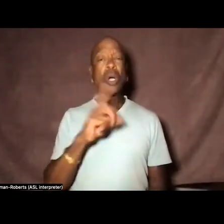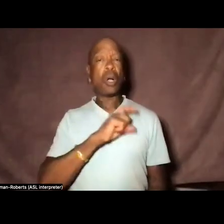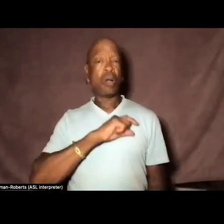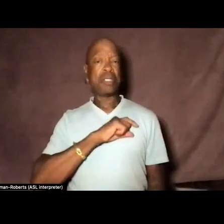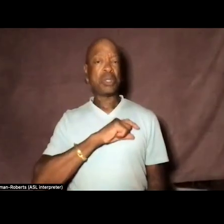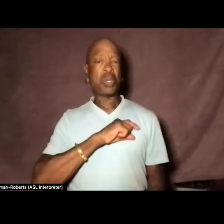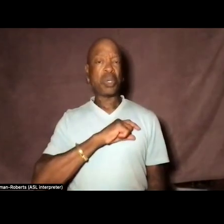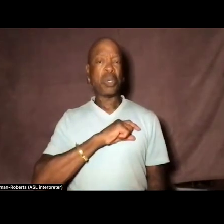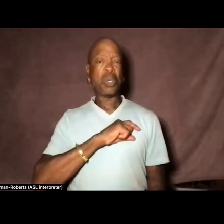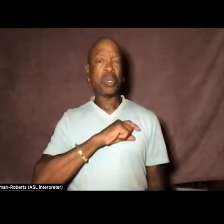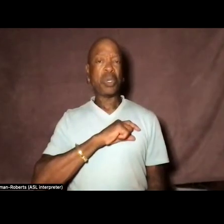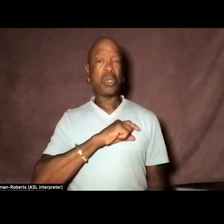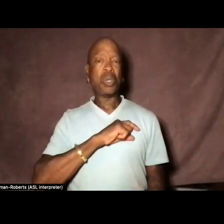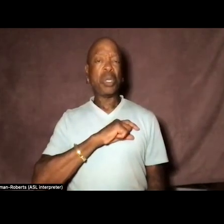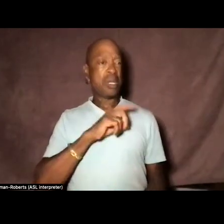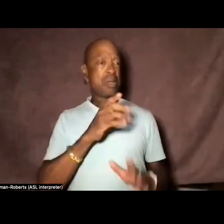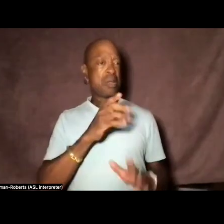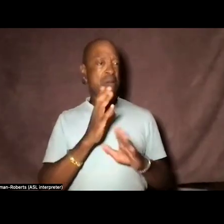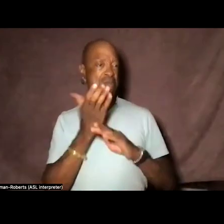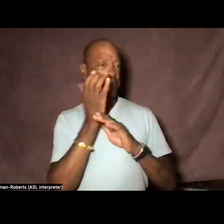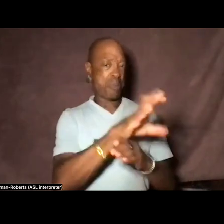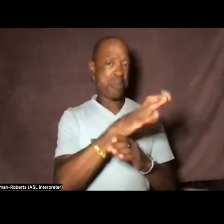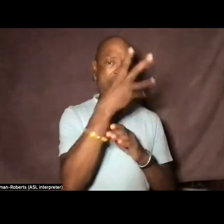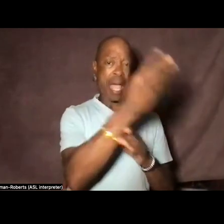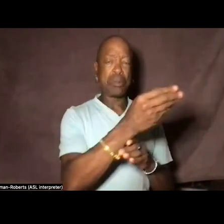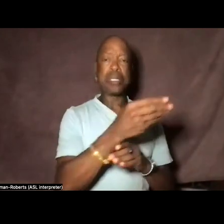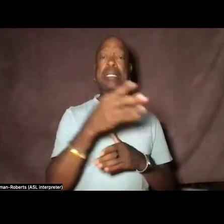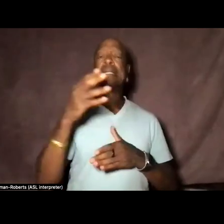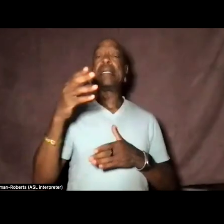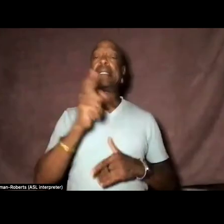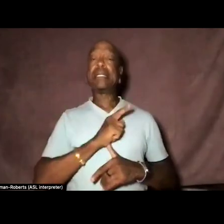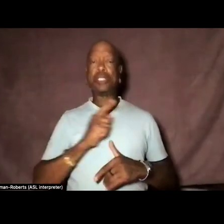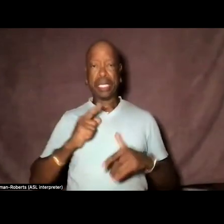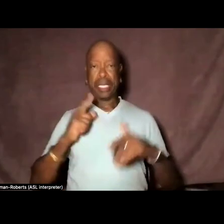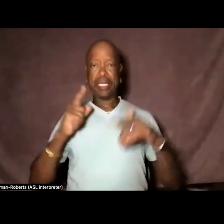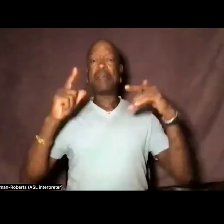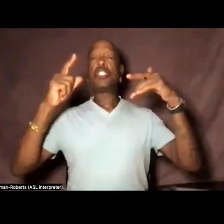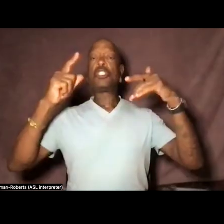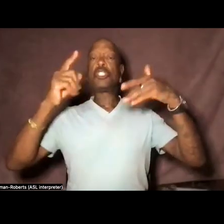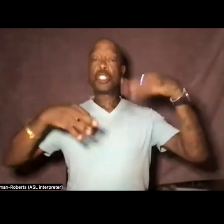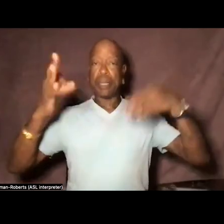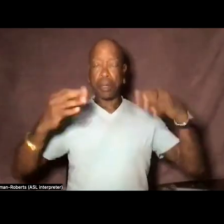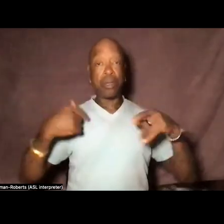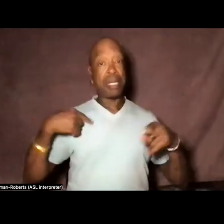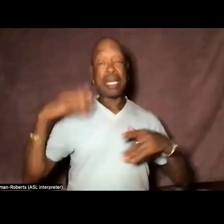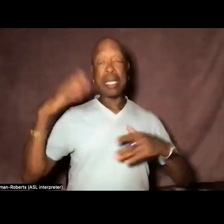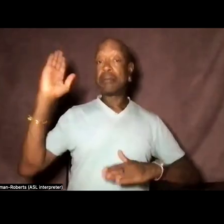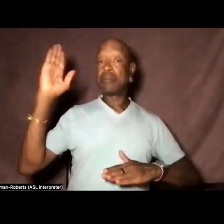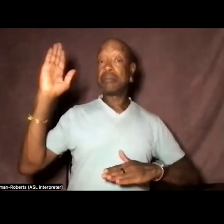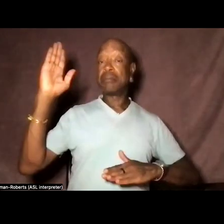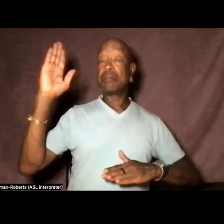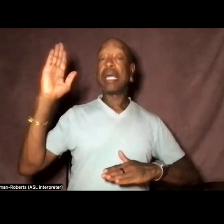Advocate out of the legislative chamber I testified as an immunocompromised long